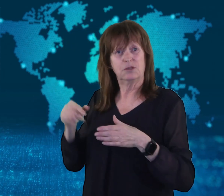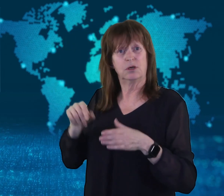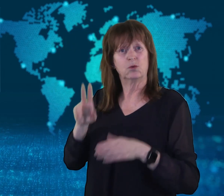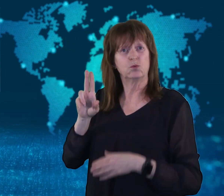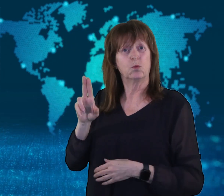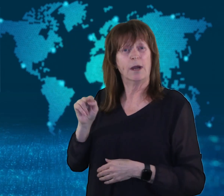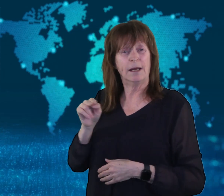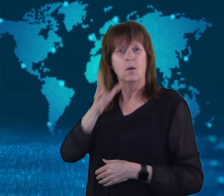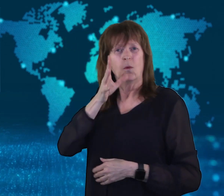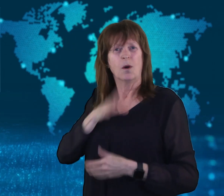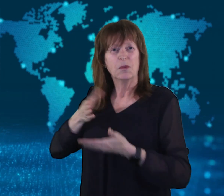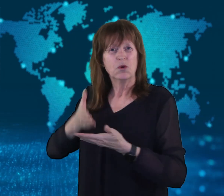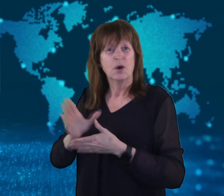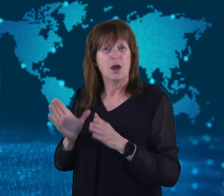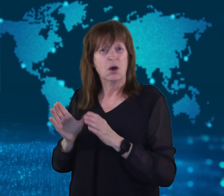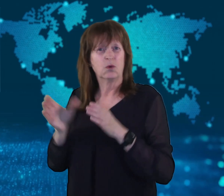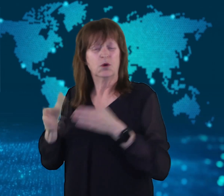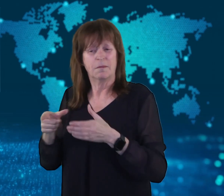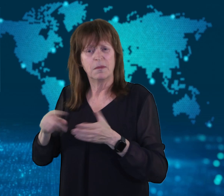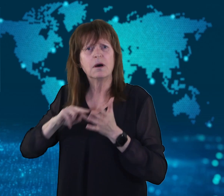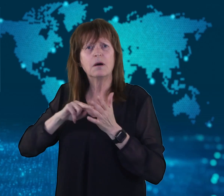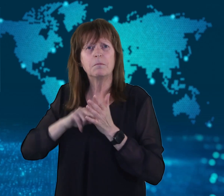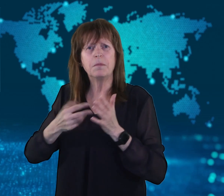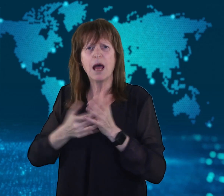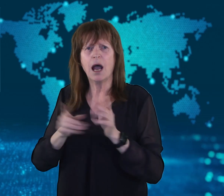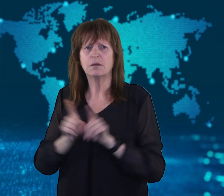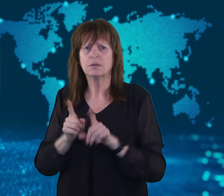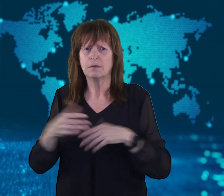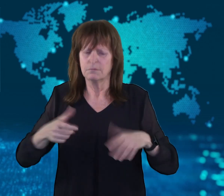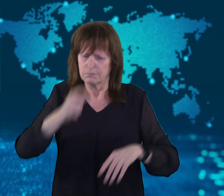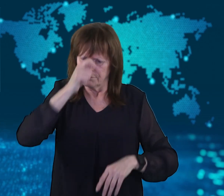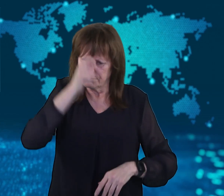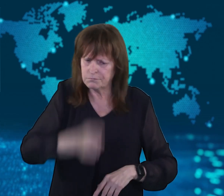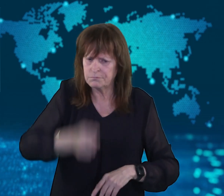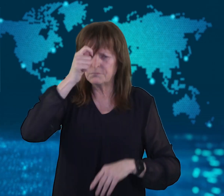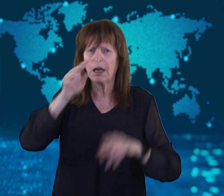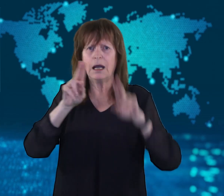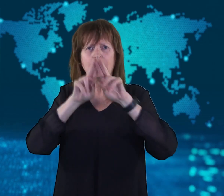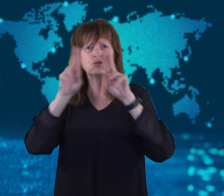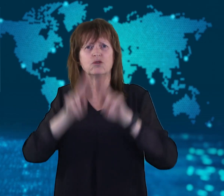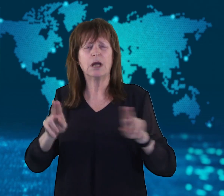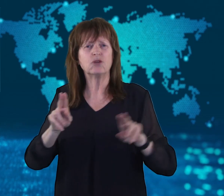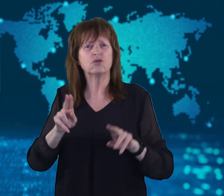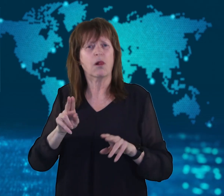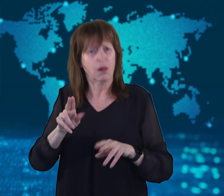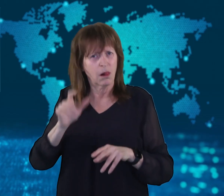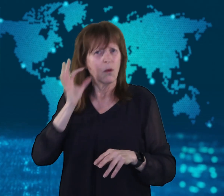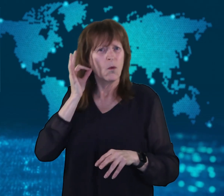The Commission is a UN women's rights group that plans to